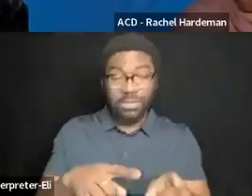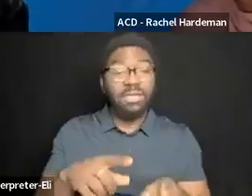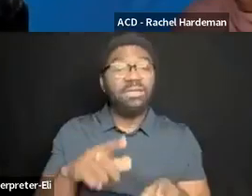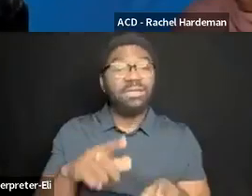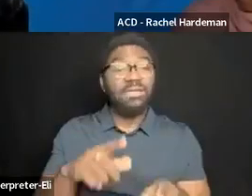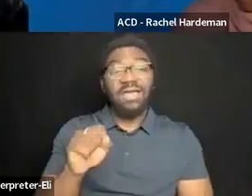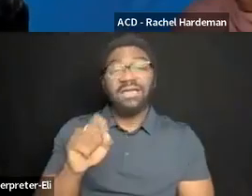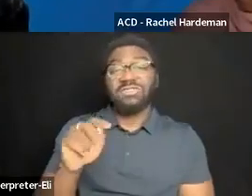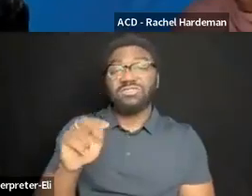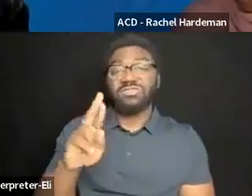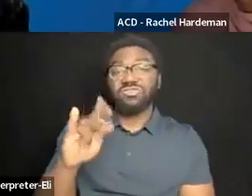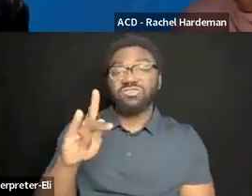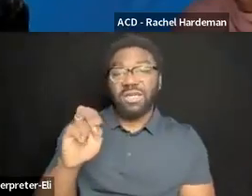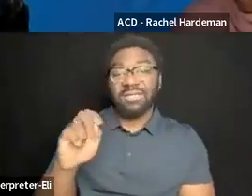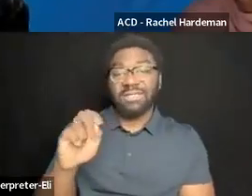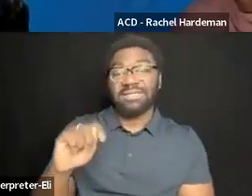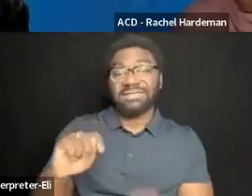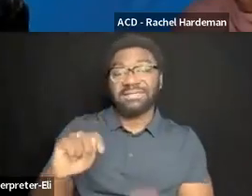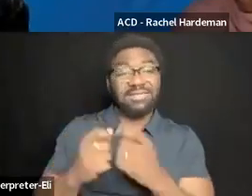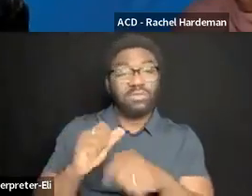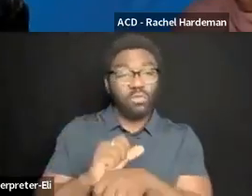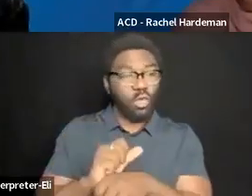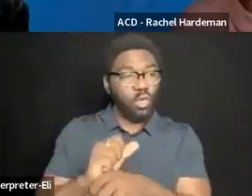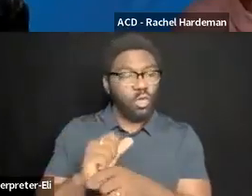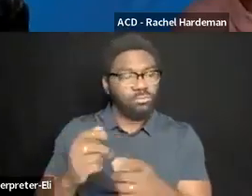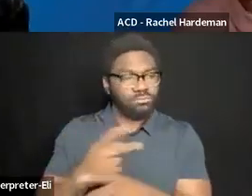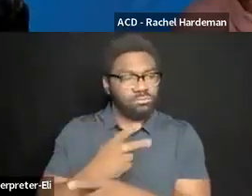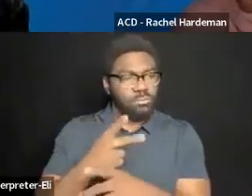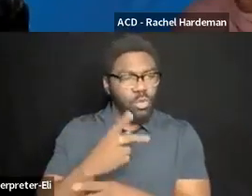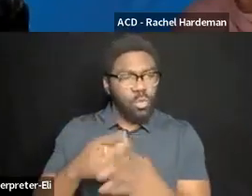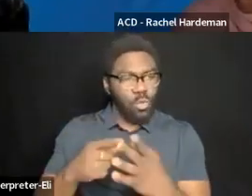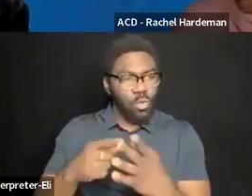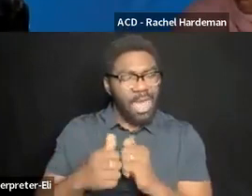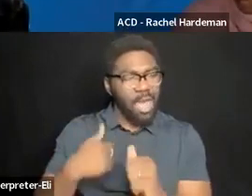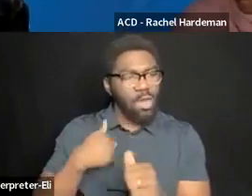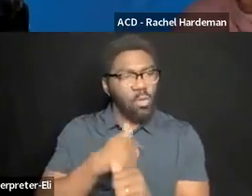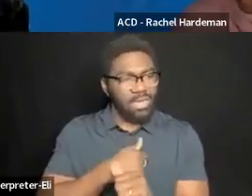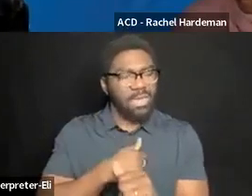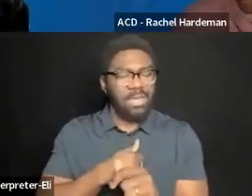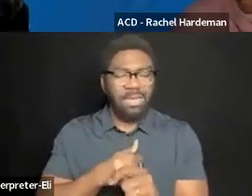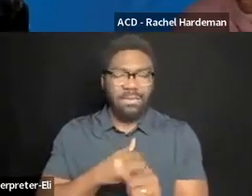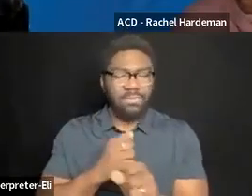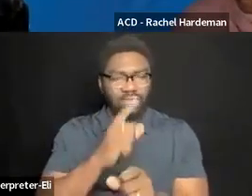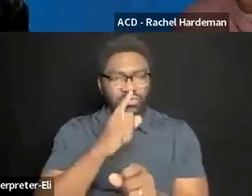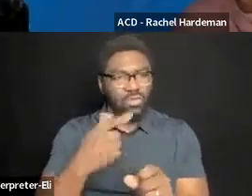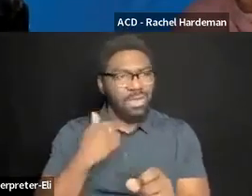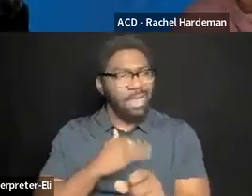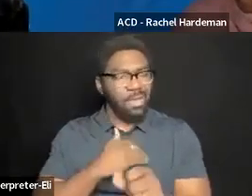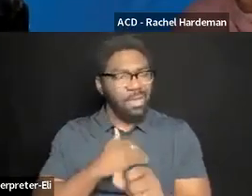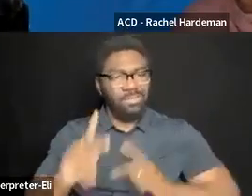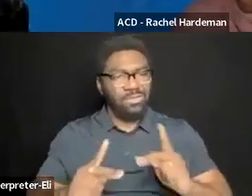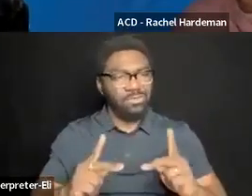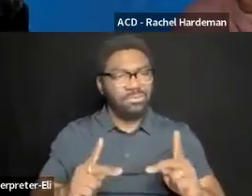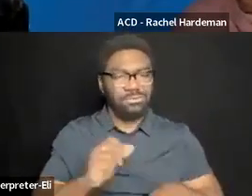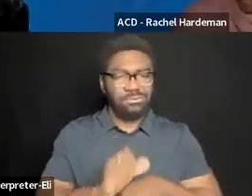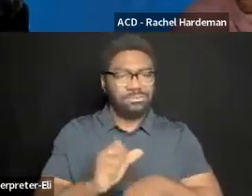And when we do that, what are all the other things that we need to do to operate at our maximum capacity? So I always think that people come to work